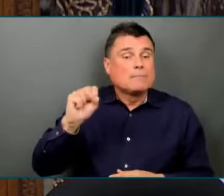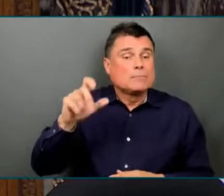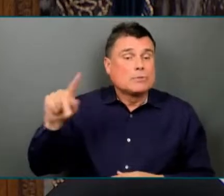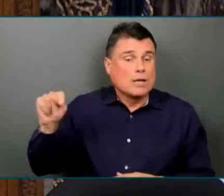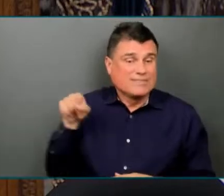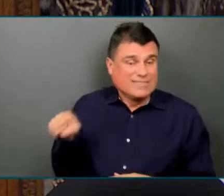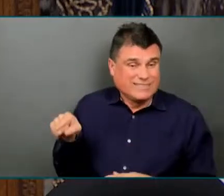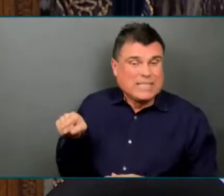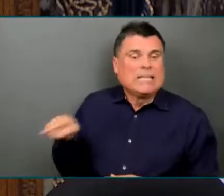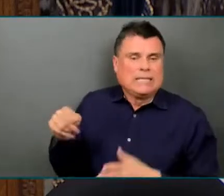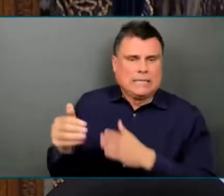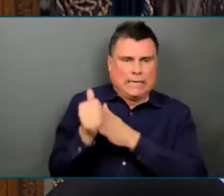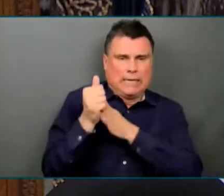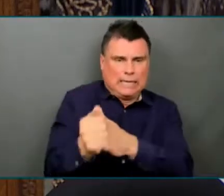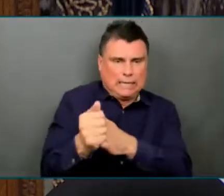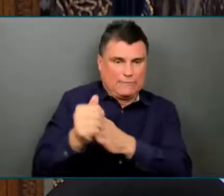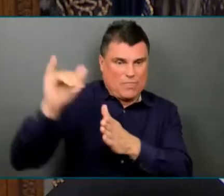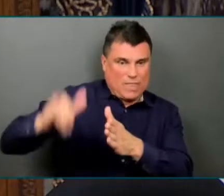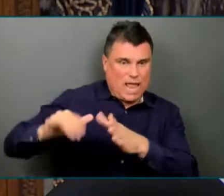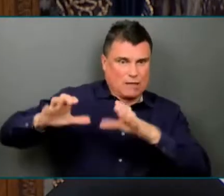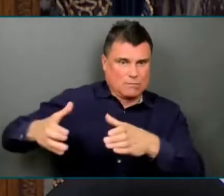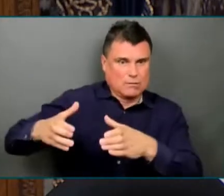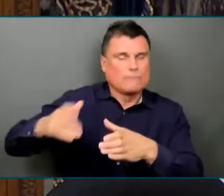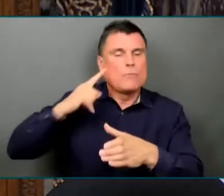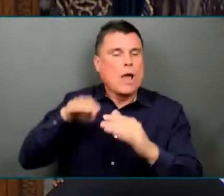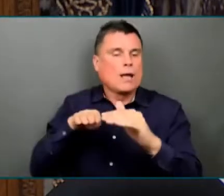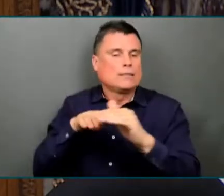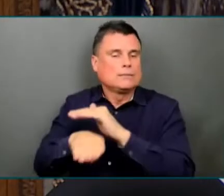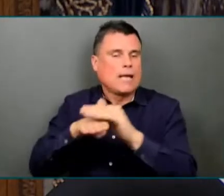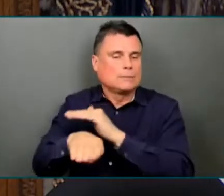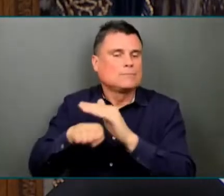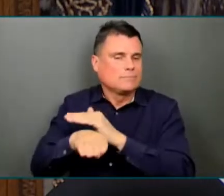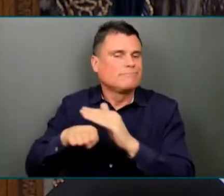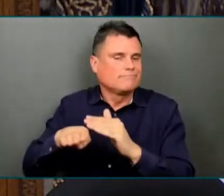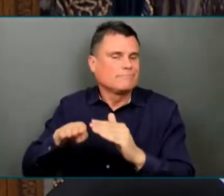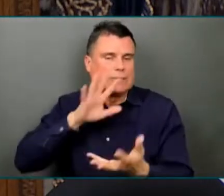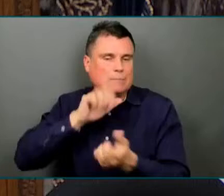His leadership and support in getting the minister and I up to speed on this critical work